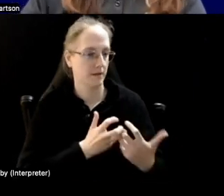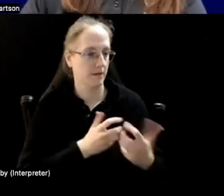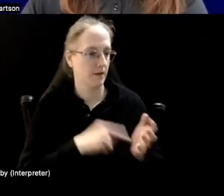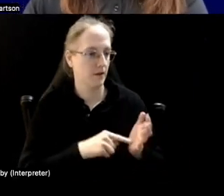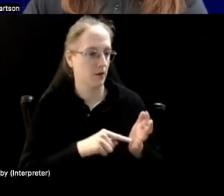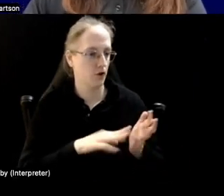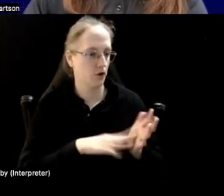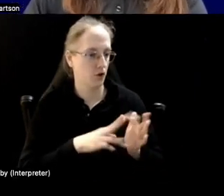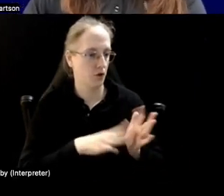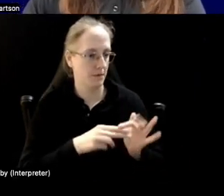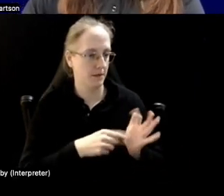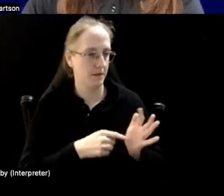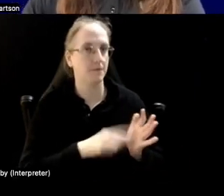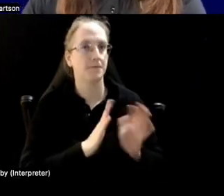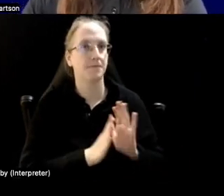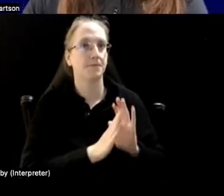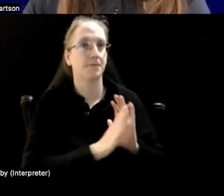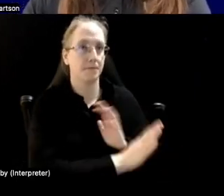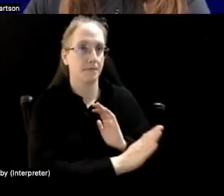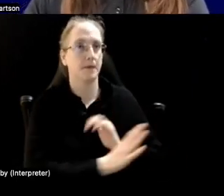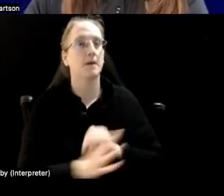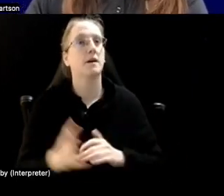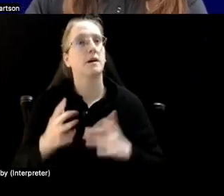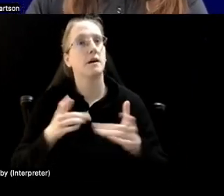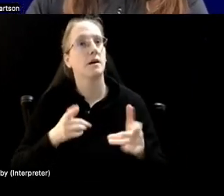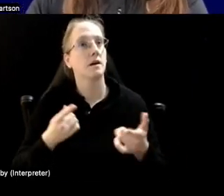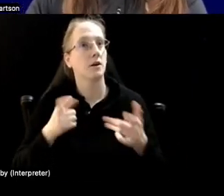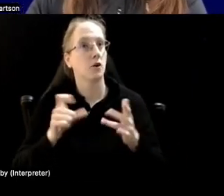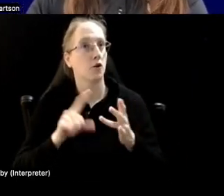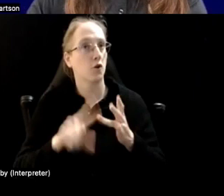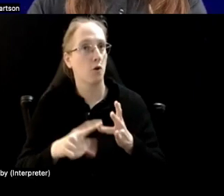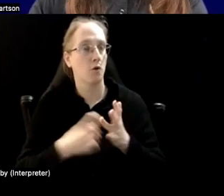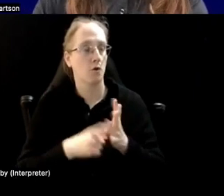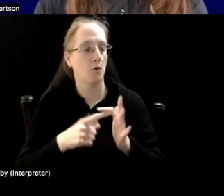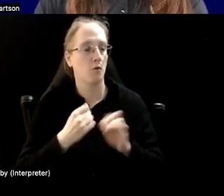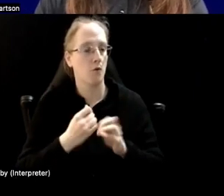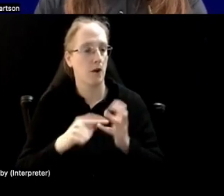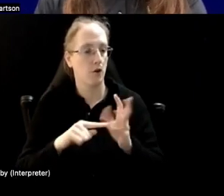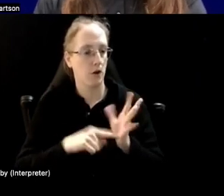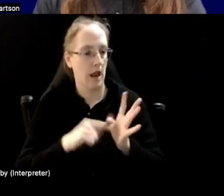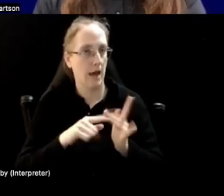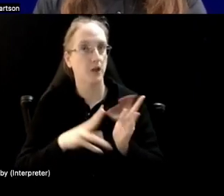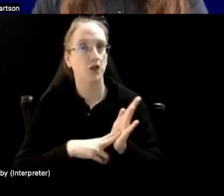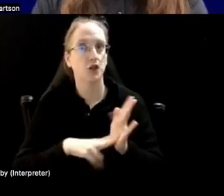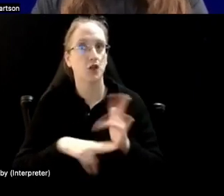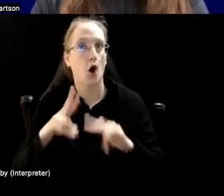"Co-regulation of proximity", what does that mean? So, proximity is a physical closeness, but it